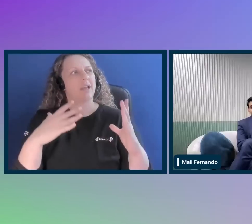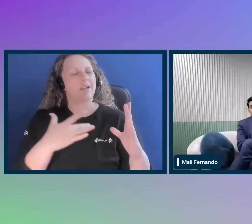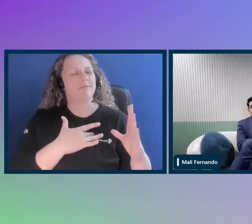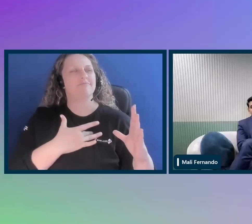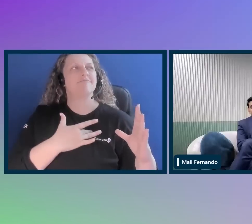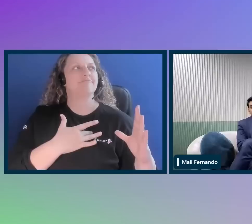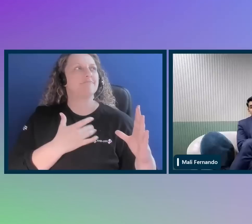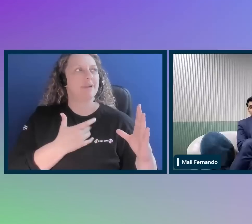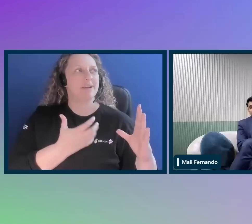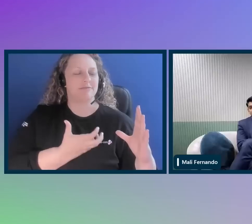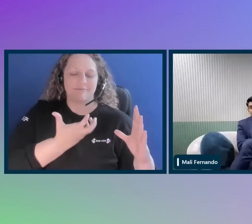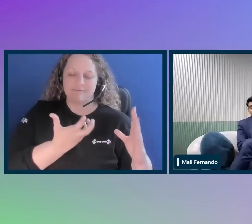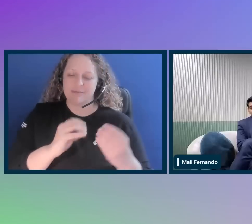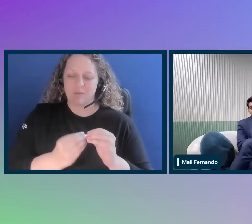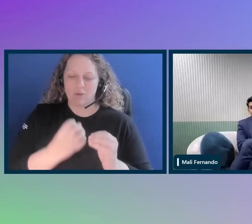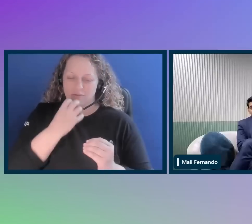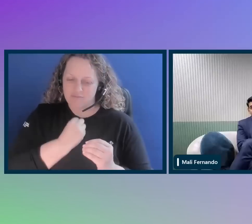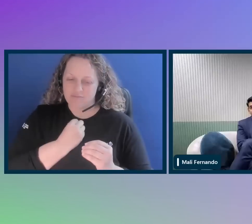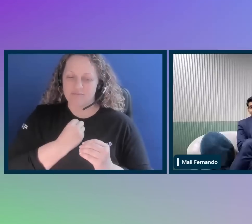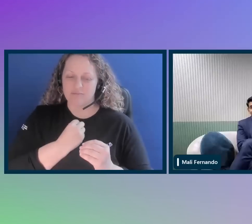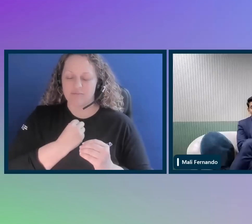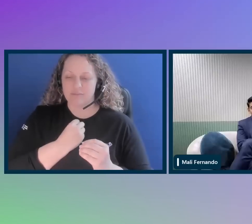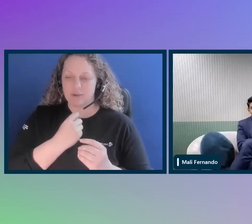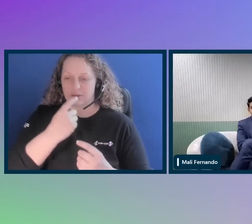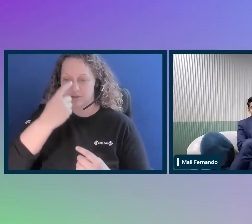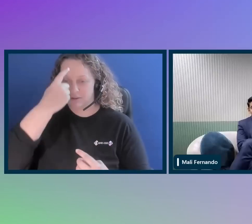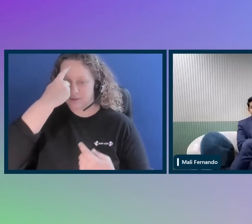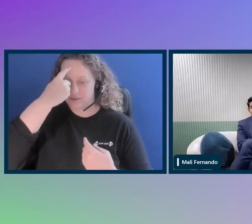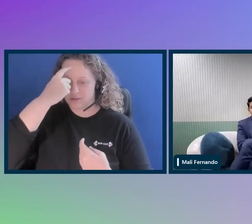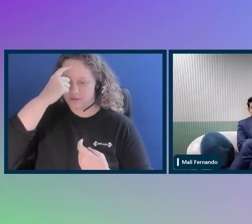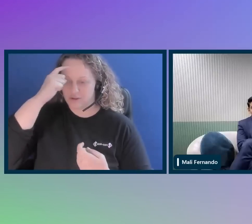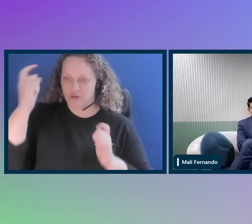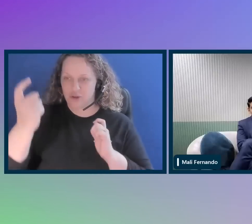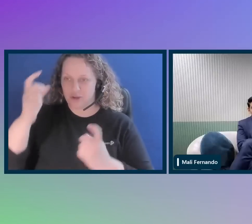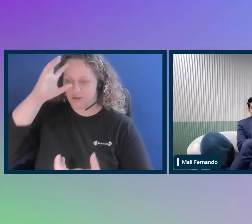is the change in hearts and minds, because the ones and zeros will follow